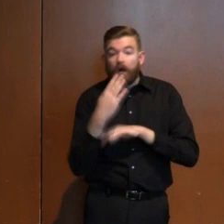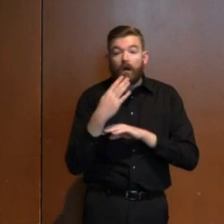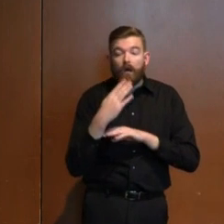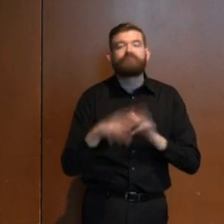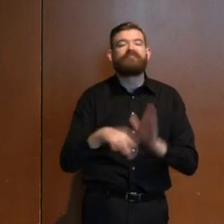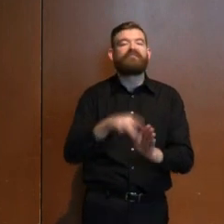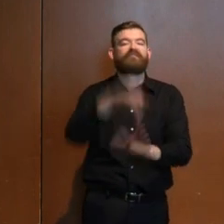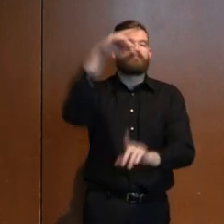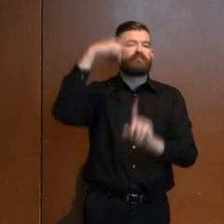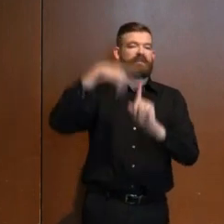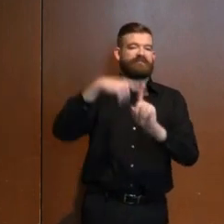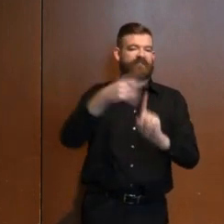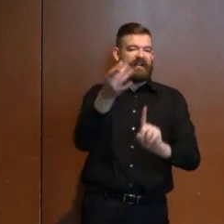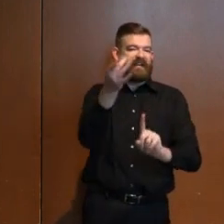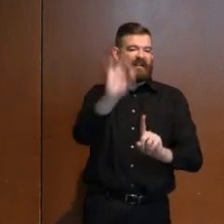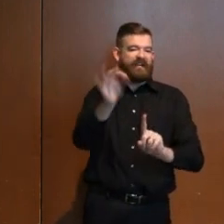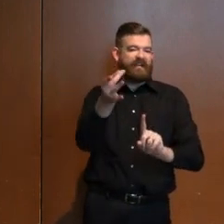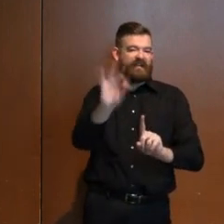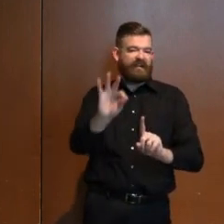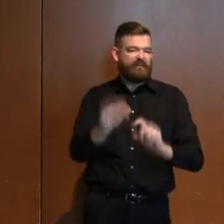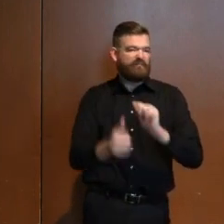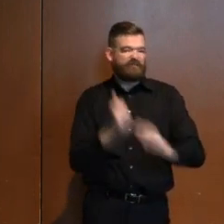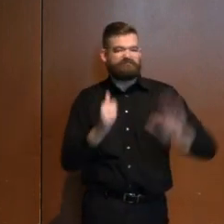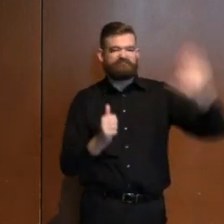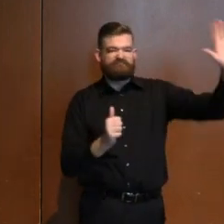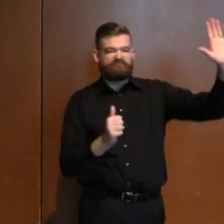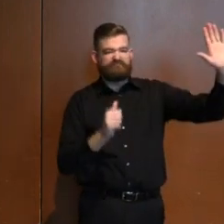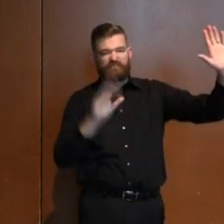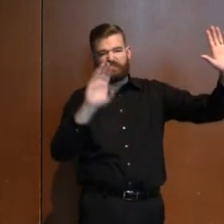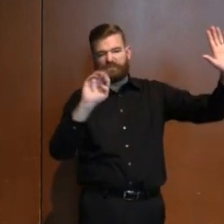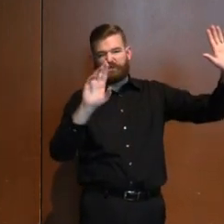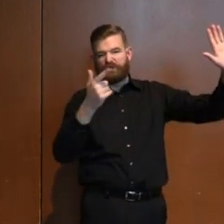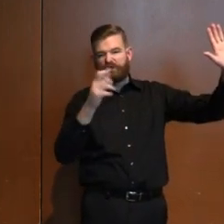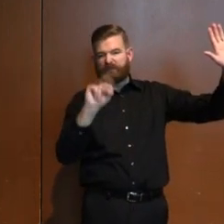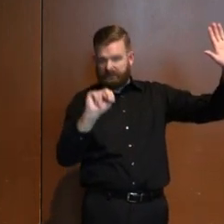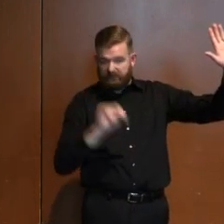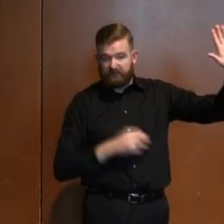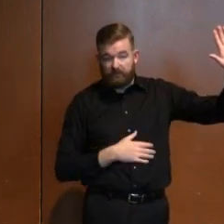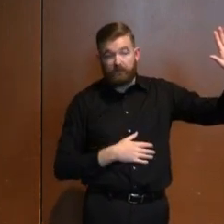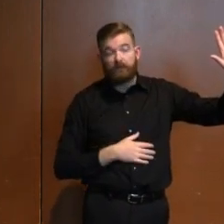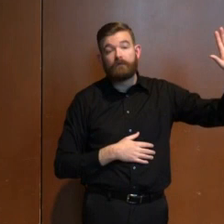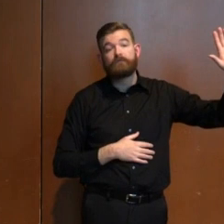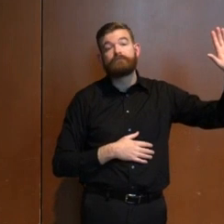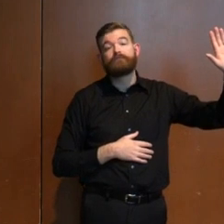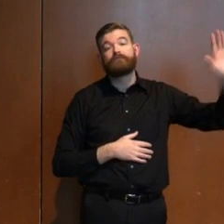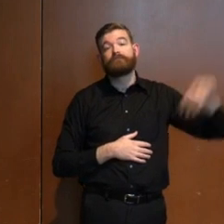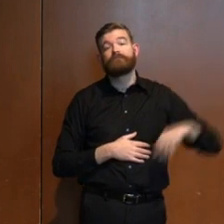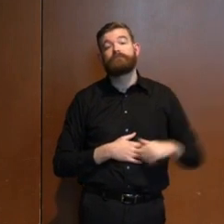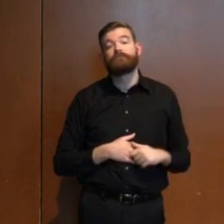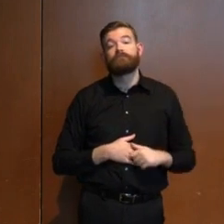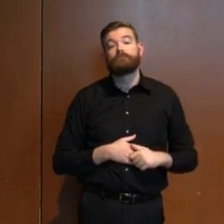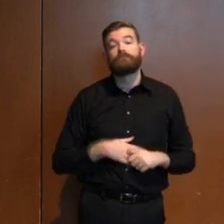YES IT IS. BOURGON COUNTY IS AT 89. THAT FAR AND AWAY LEAD OTHER